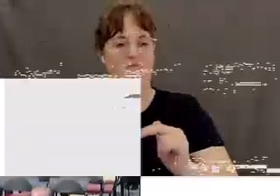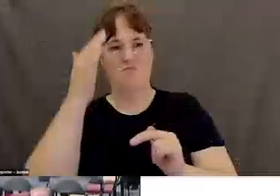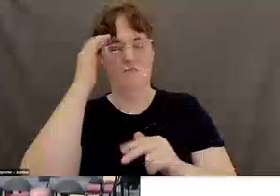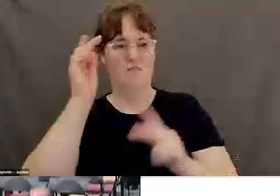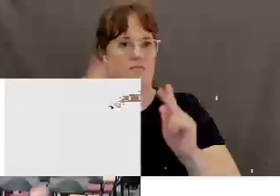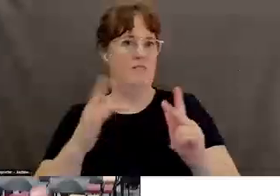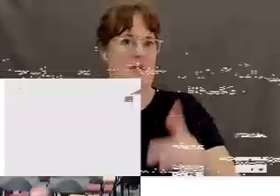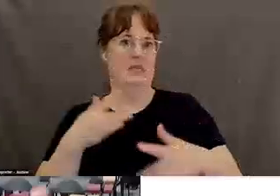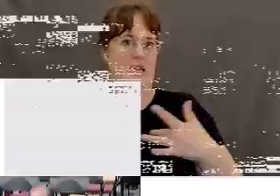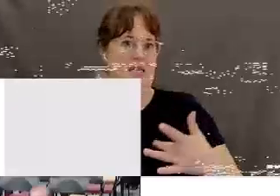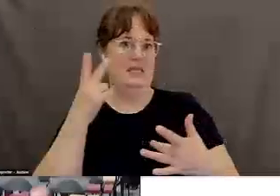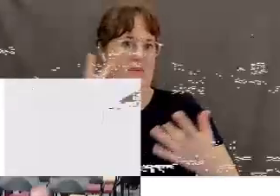Boardroom: Let's go to the next slide.